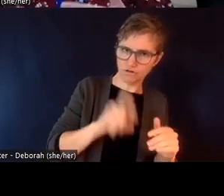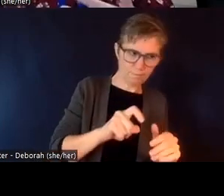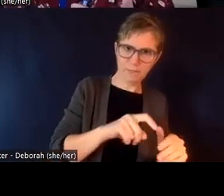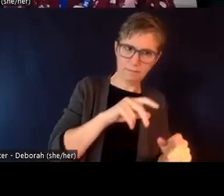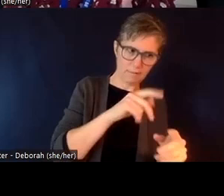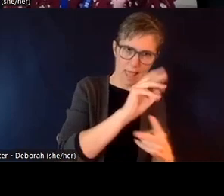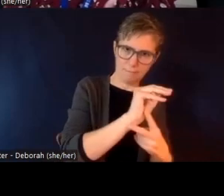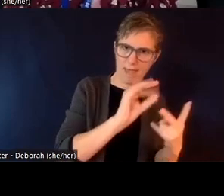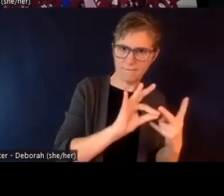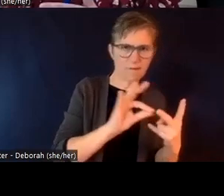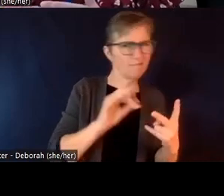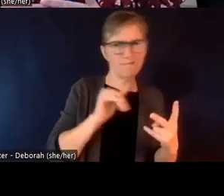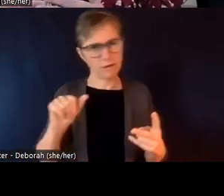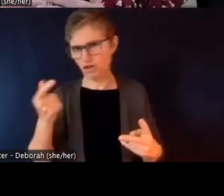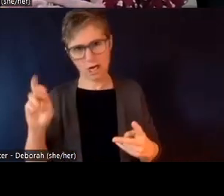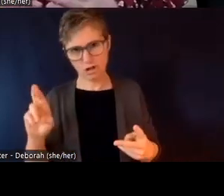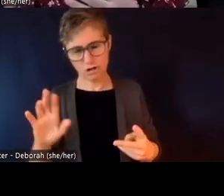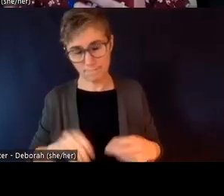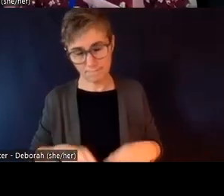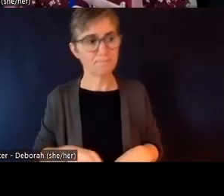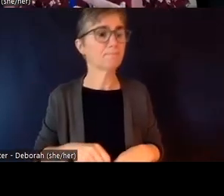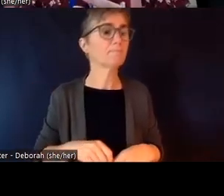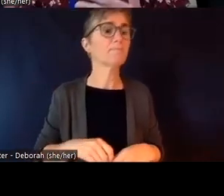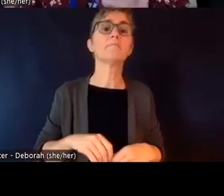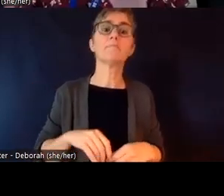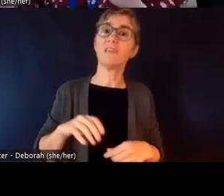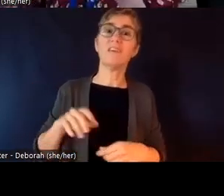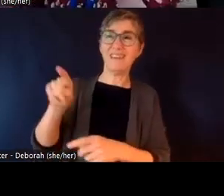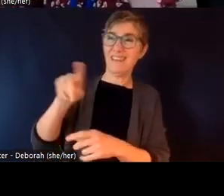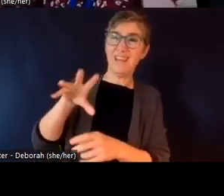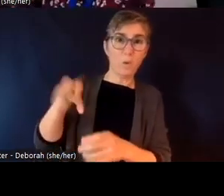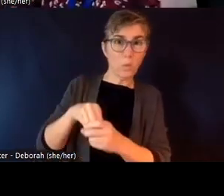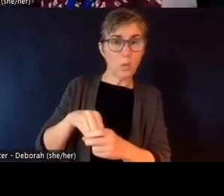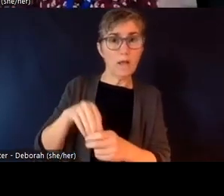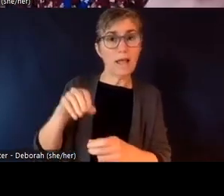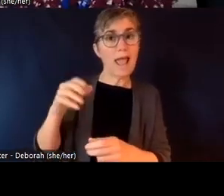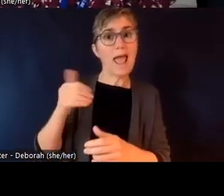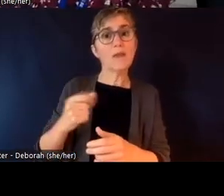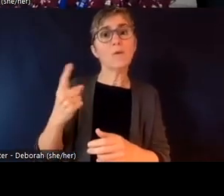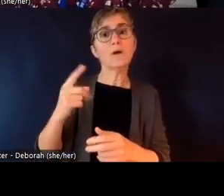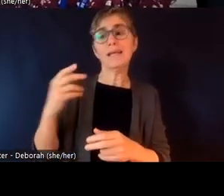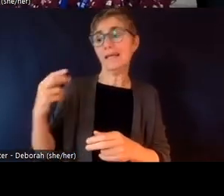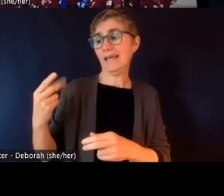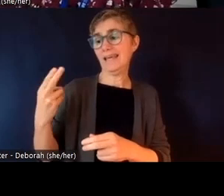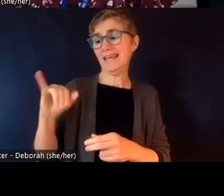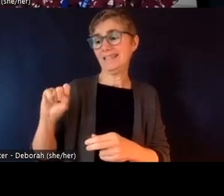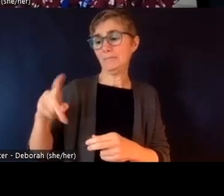it also includes anyone who is Hispanic and identifies with any other racial group.